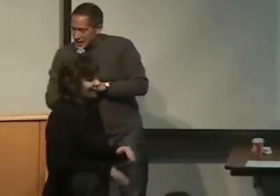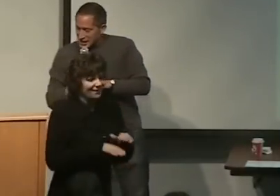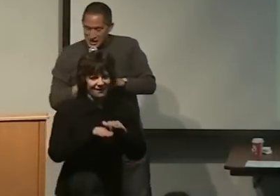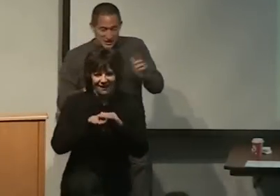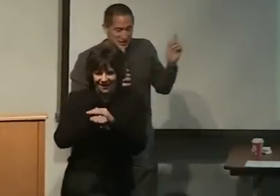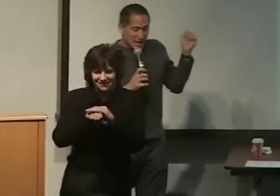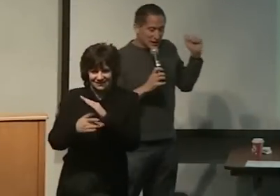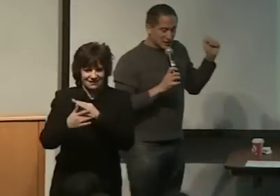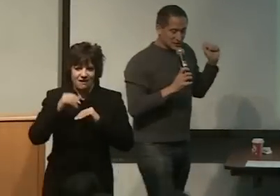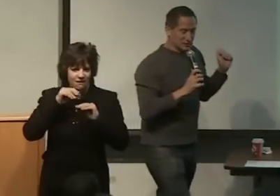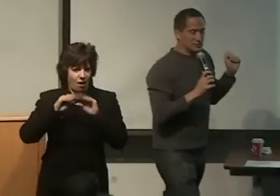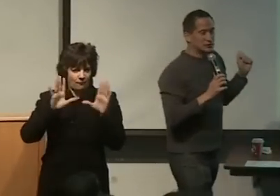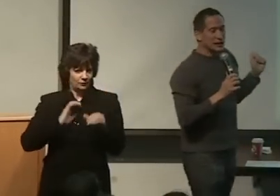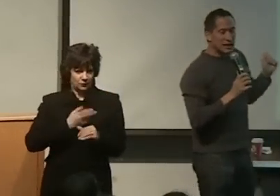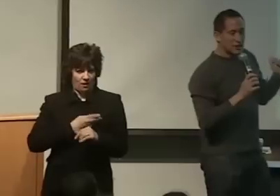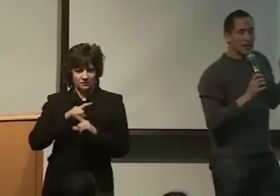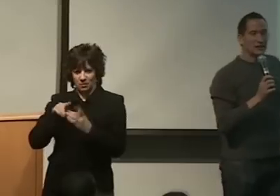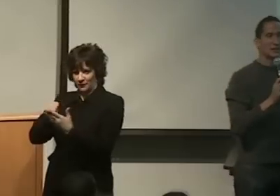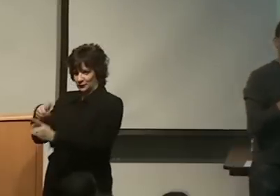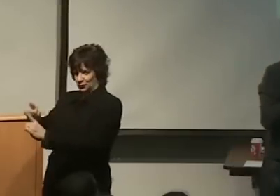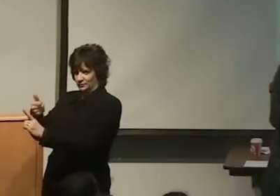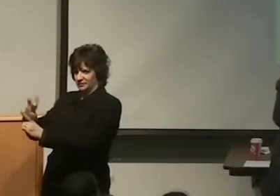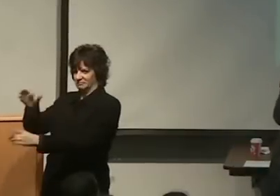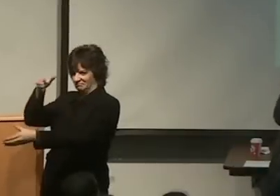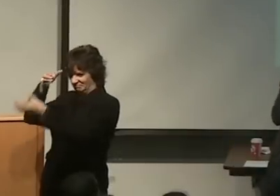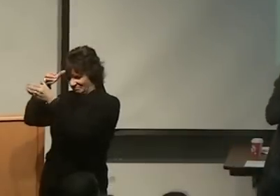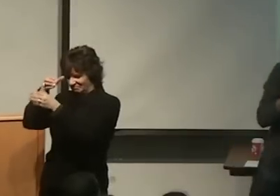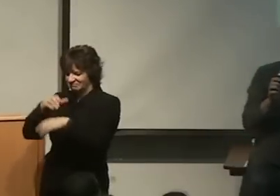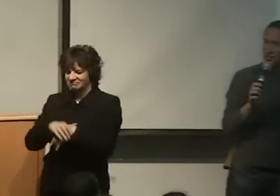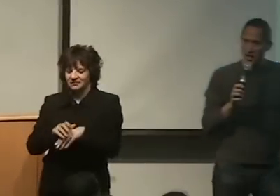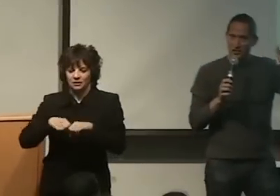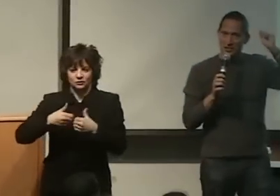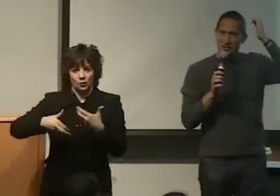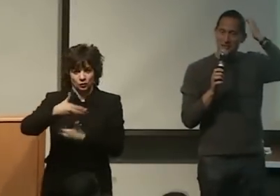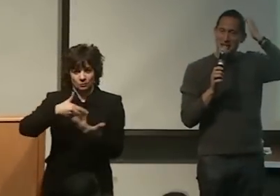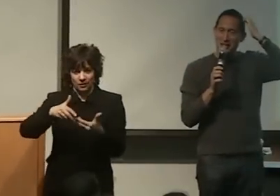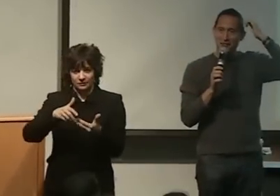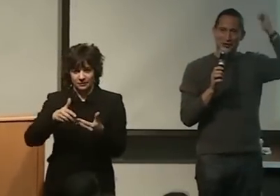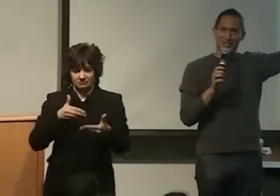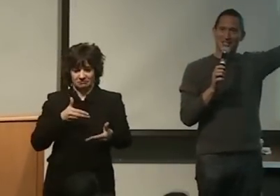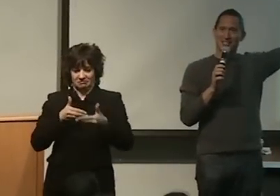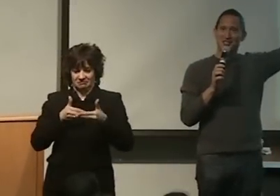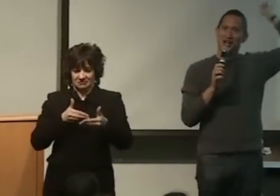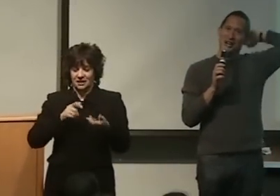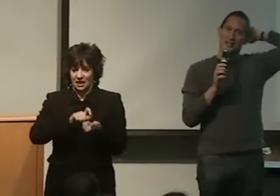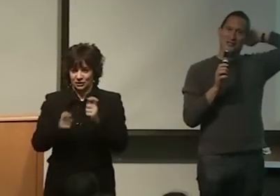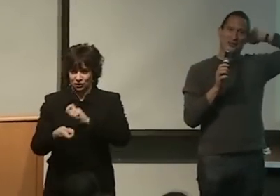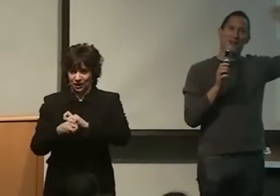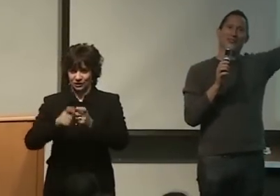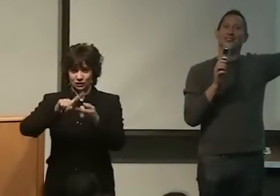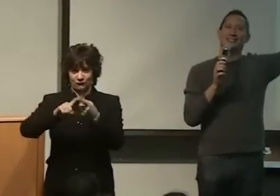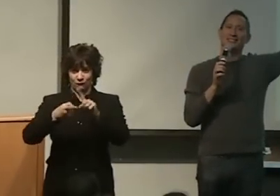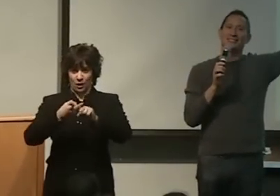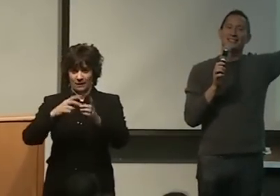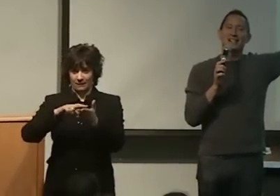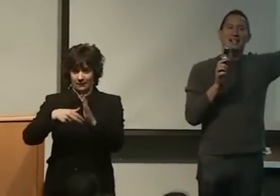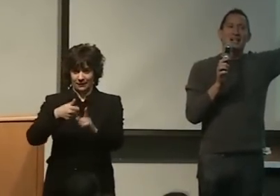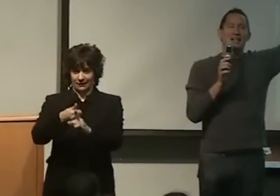Second, like it our not social proximity has changed. The meaning of friends has changed forever.